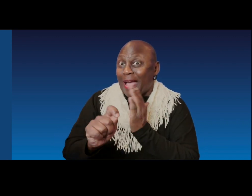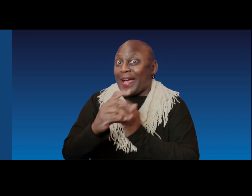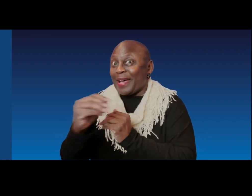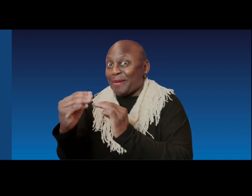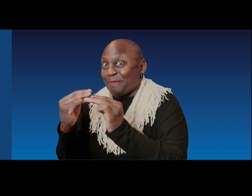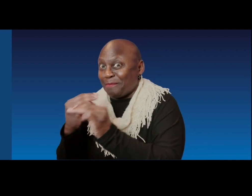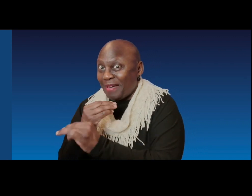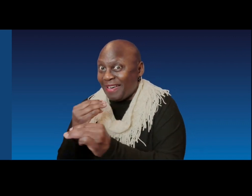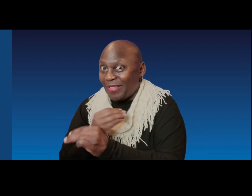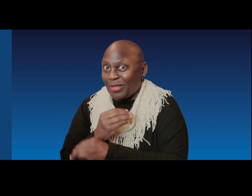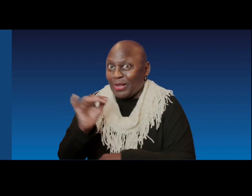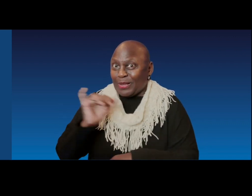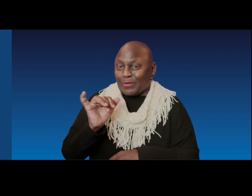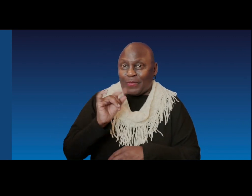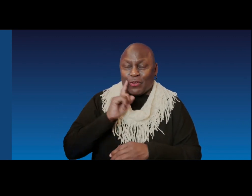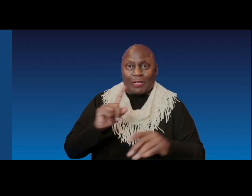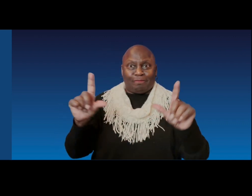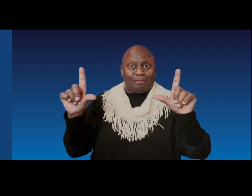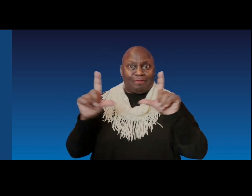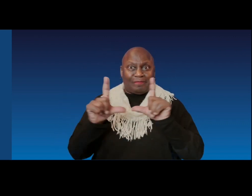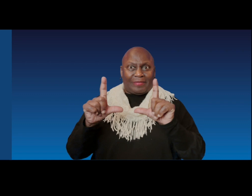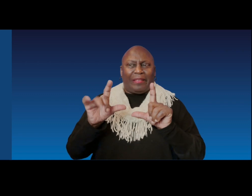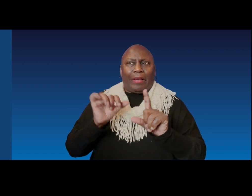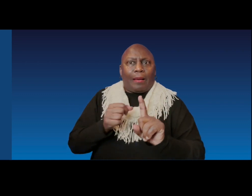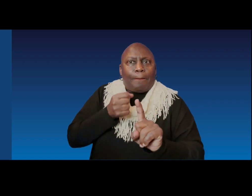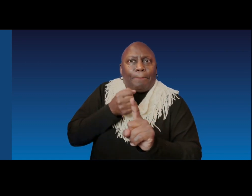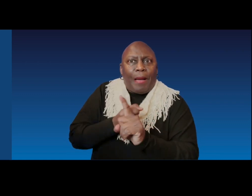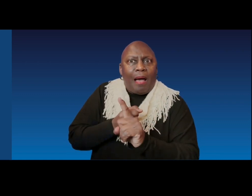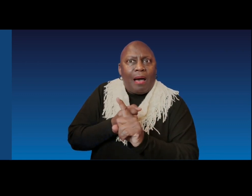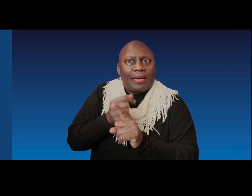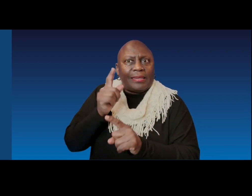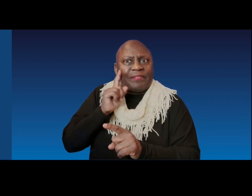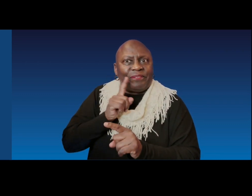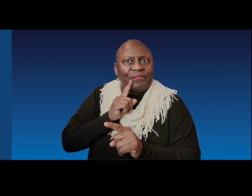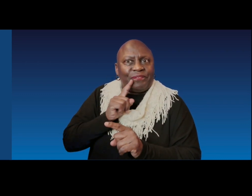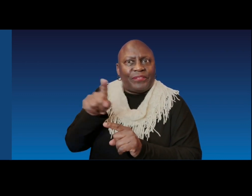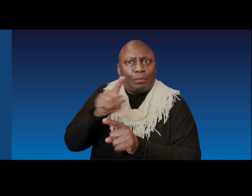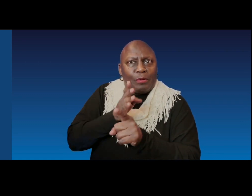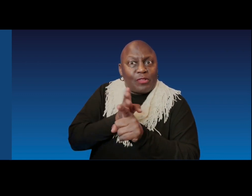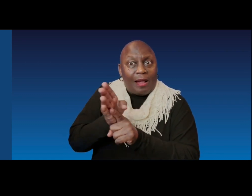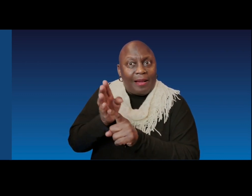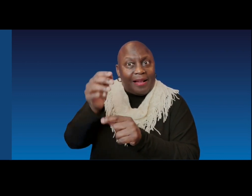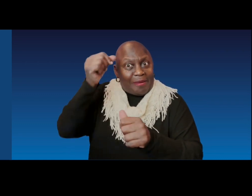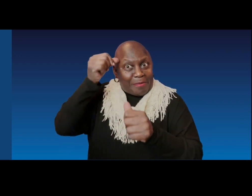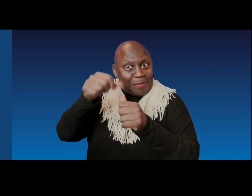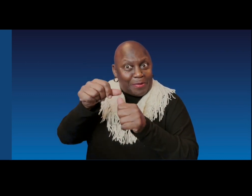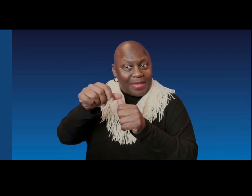along with math for licensure, too. So that really impacts deaf professionals.